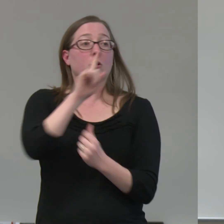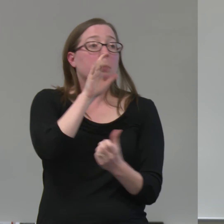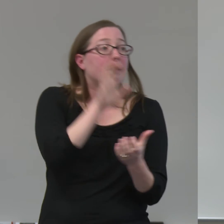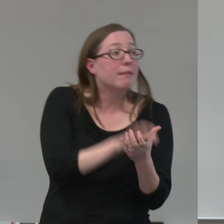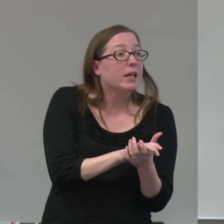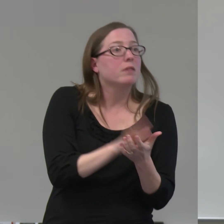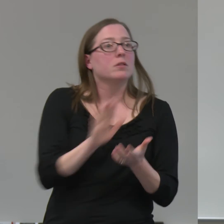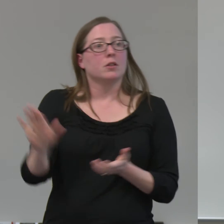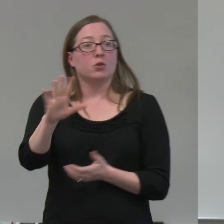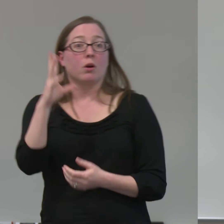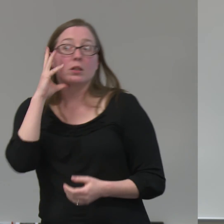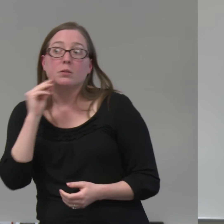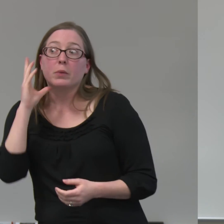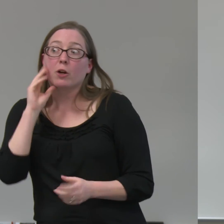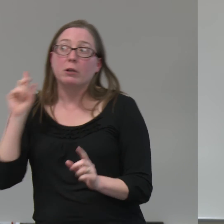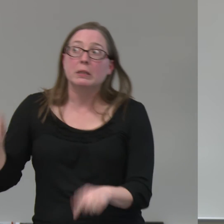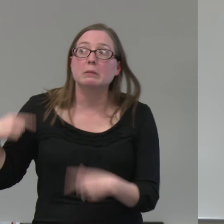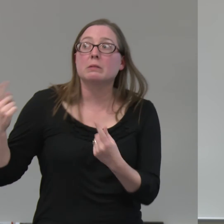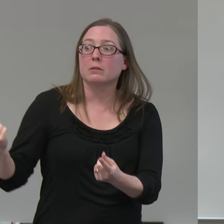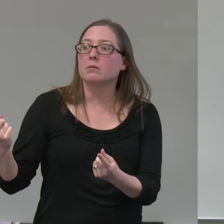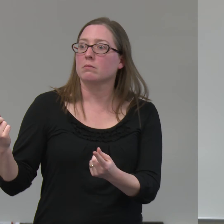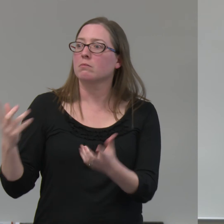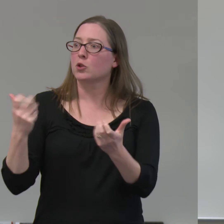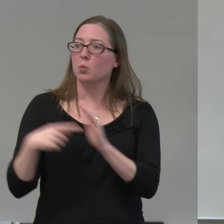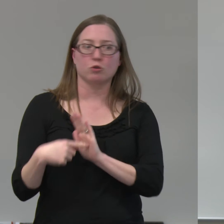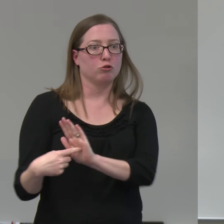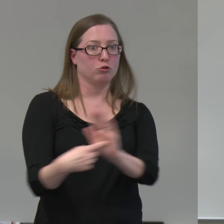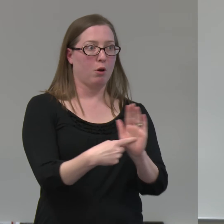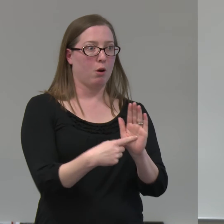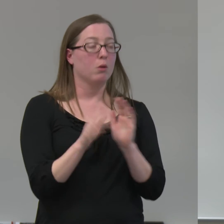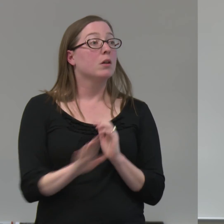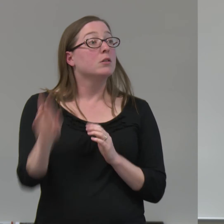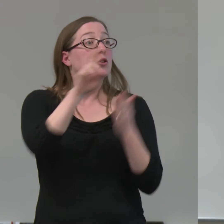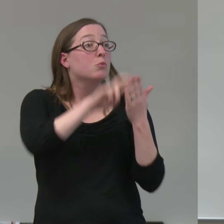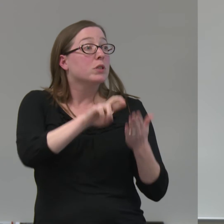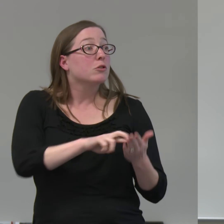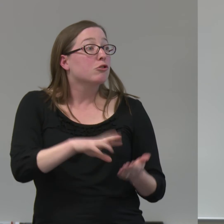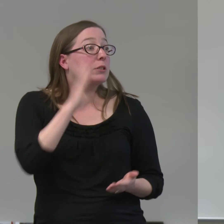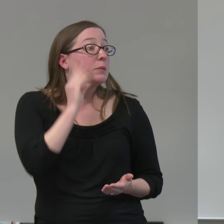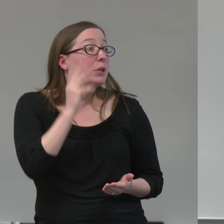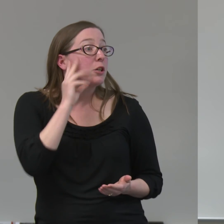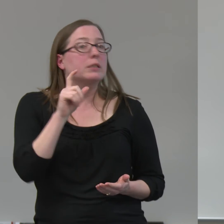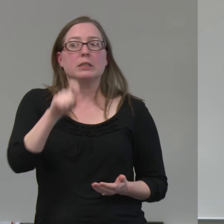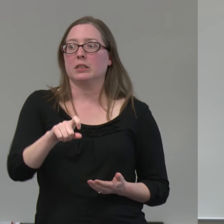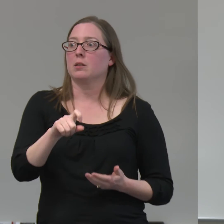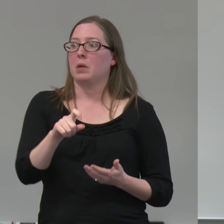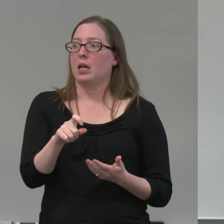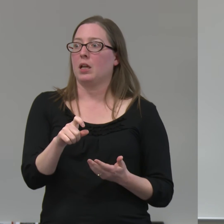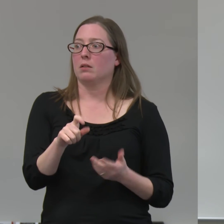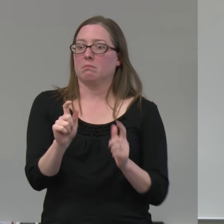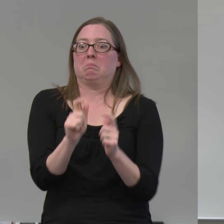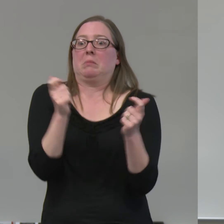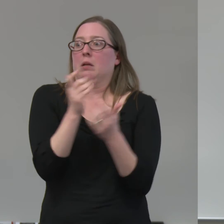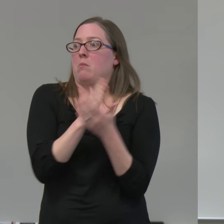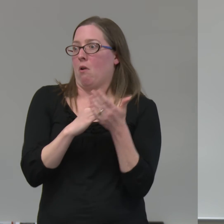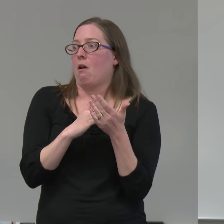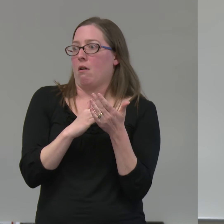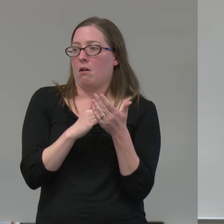particularly your experiences, so your research experience should be a major component of this.